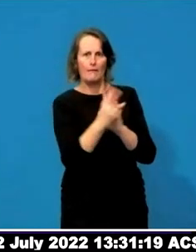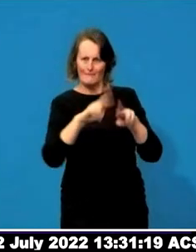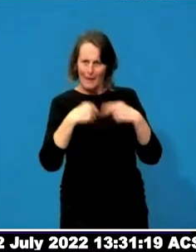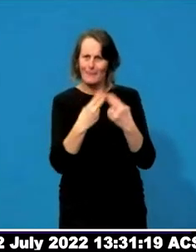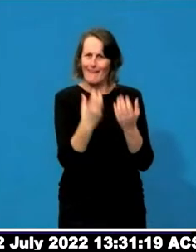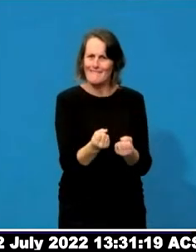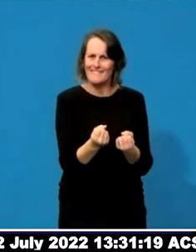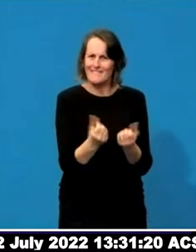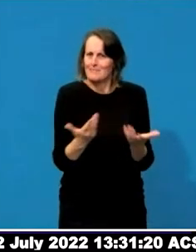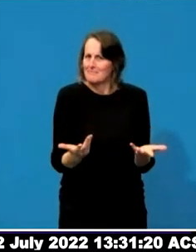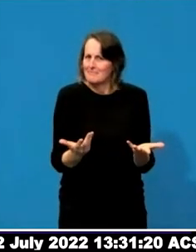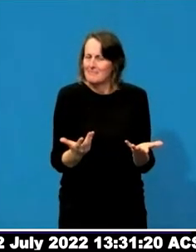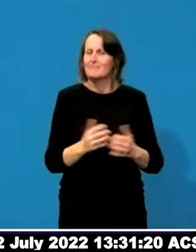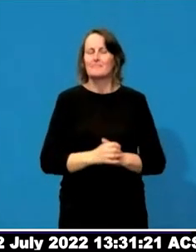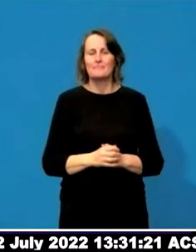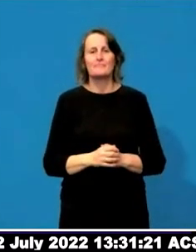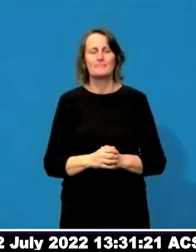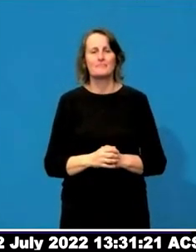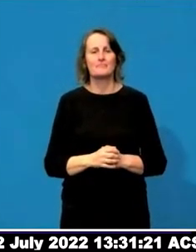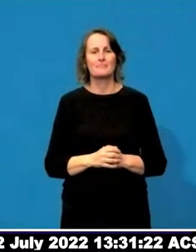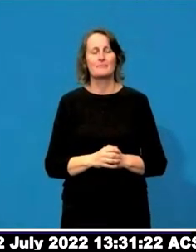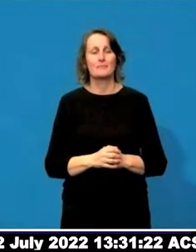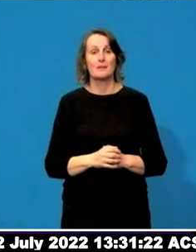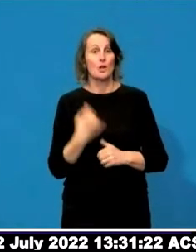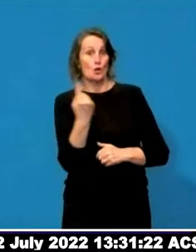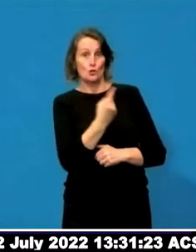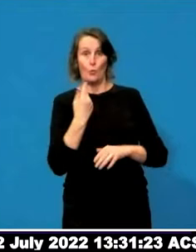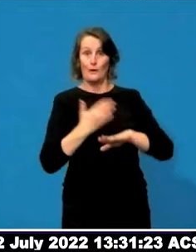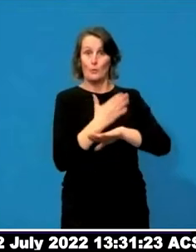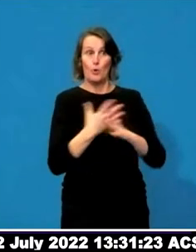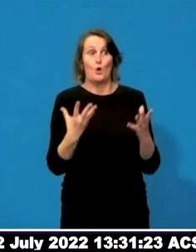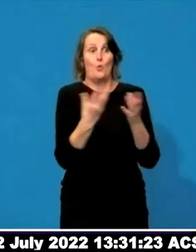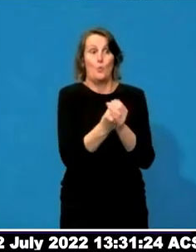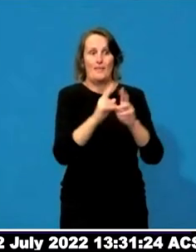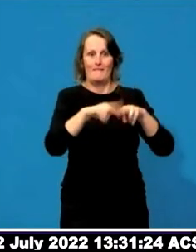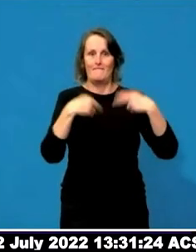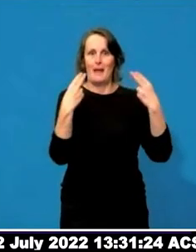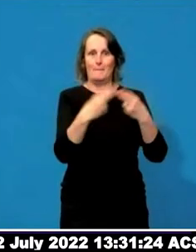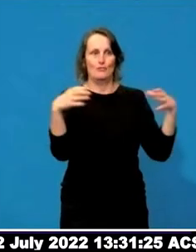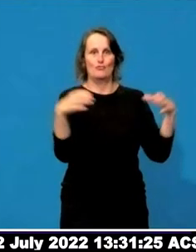We - we work with the families because families provide the care out in community.